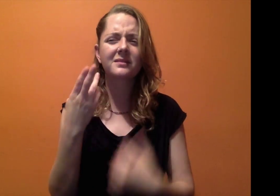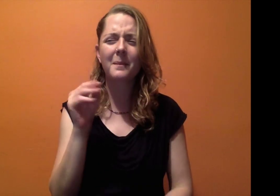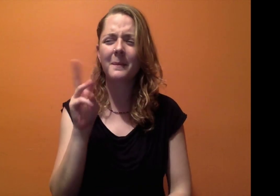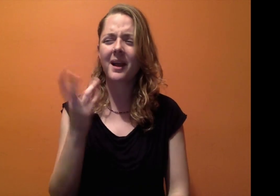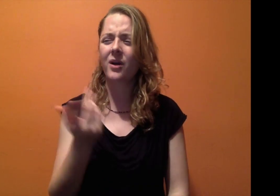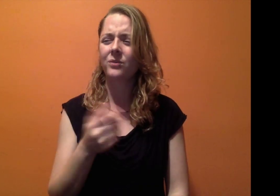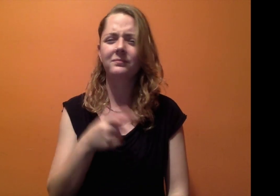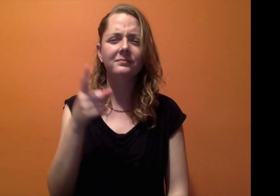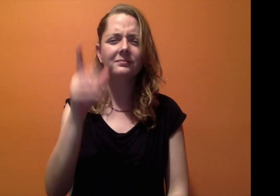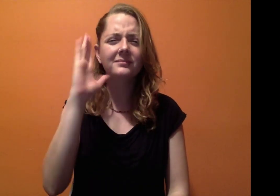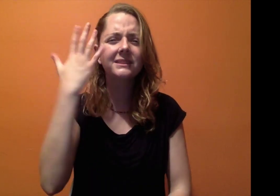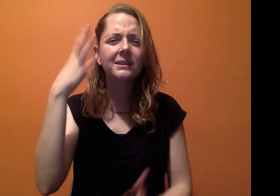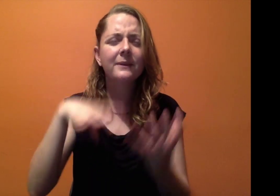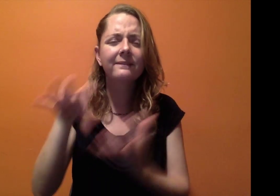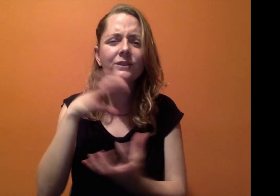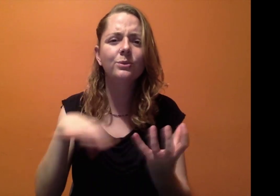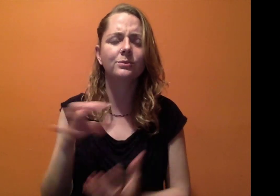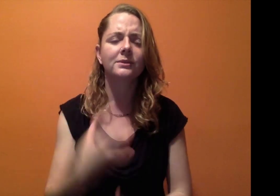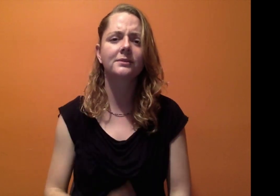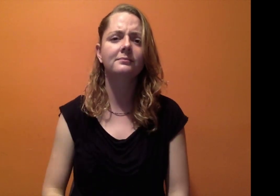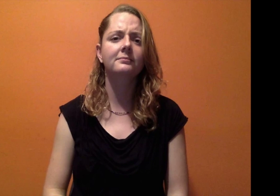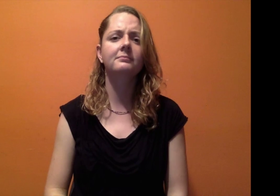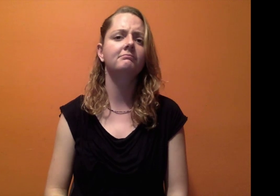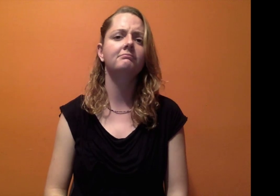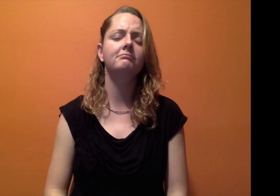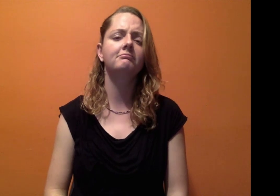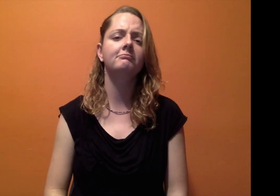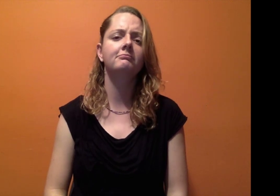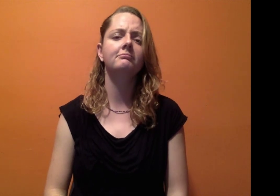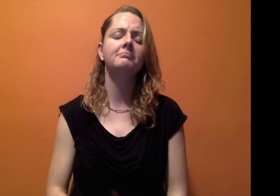Somehow, you still sound confused.